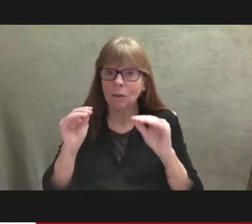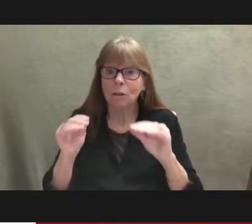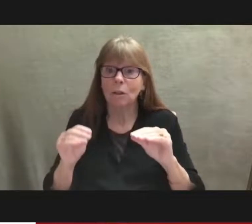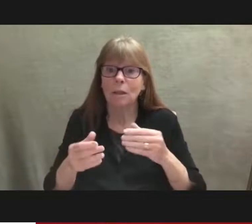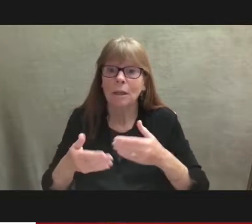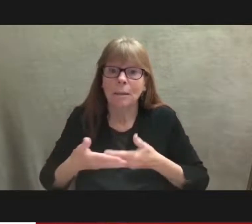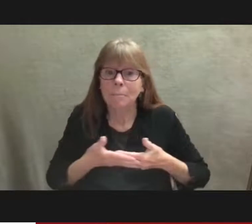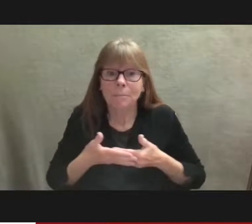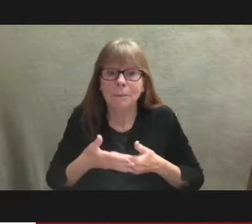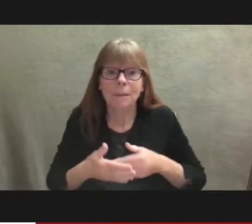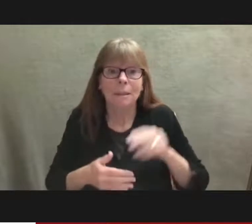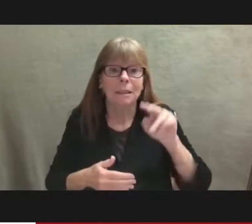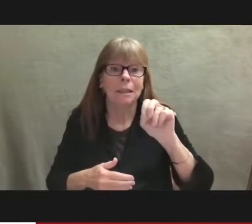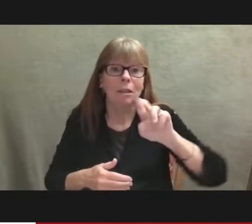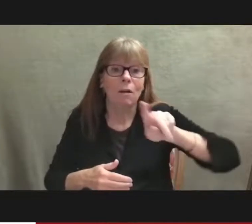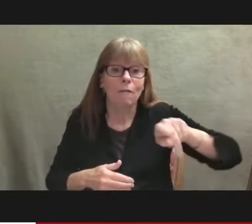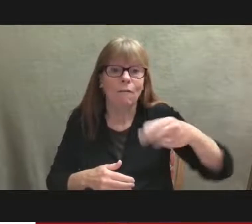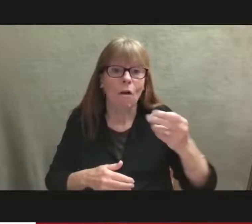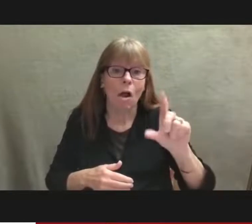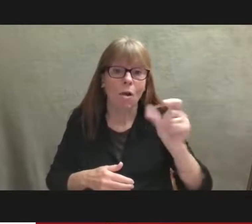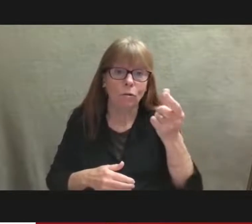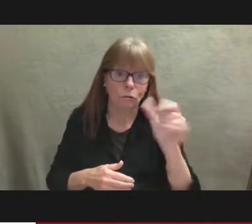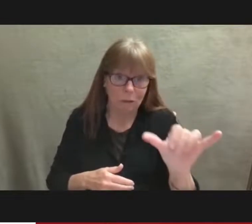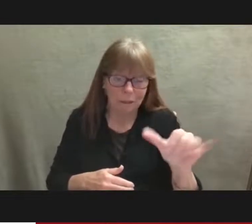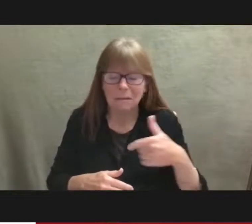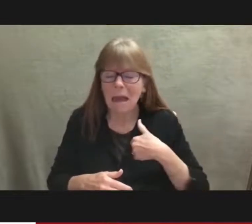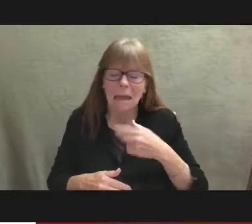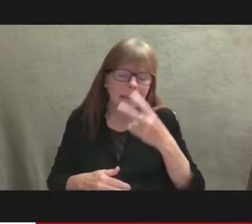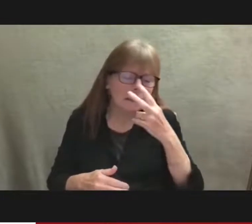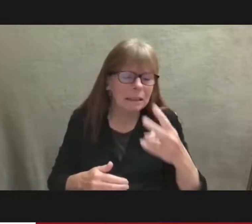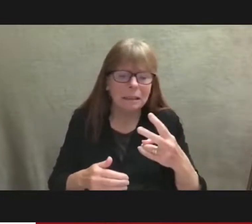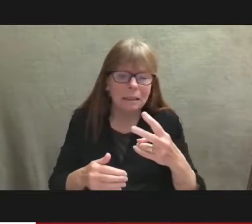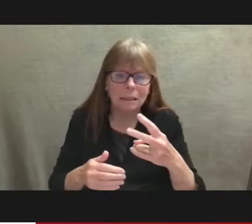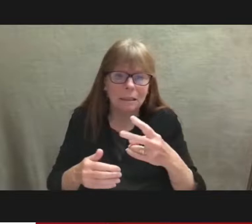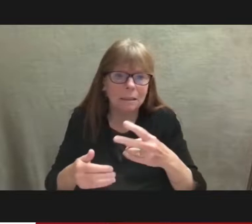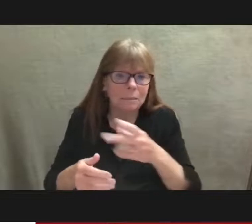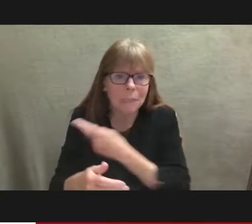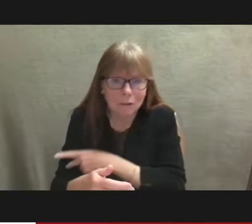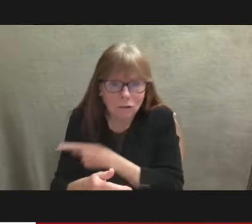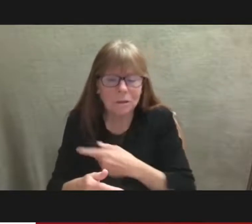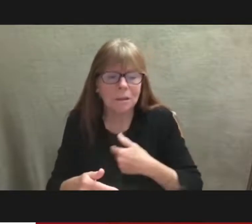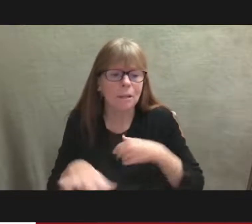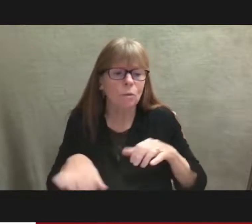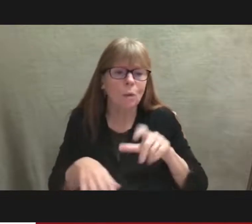here at Stanford. In which will I see patients and do lab research. I also have the lived experience